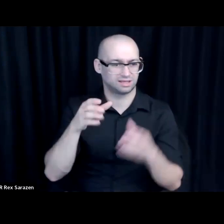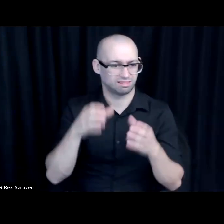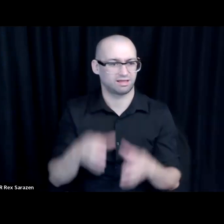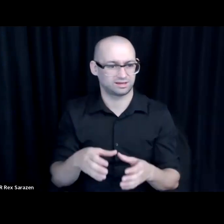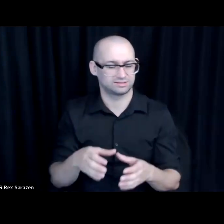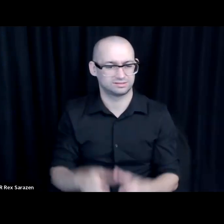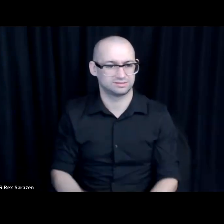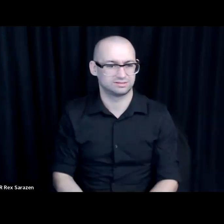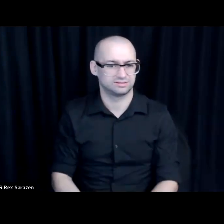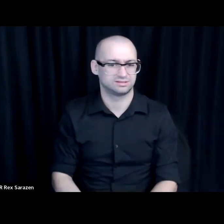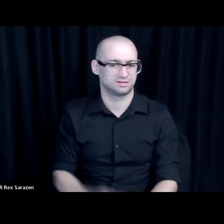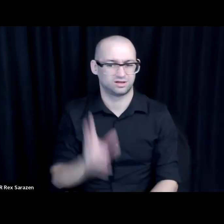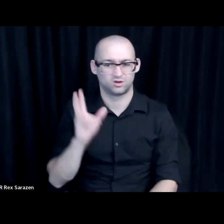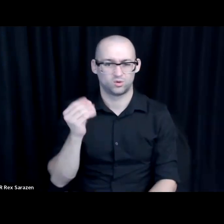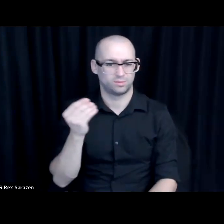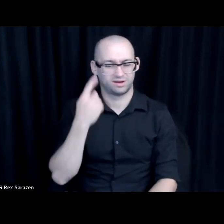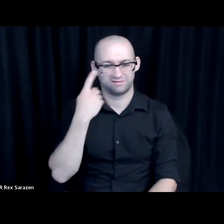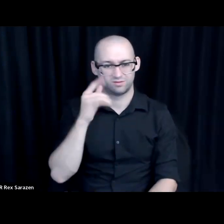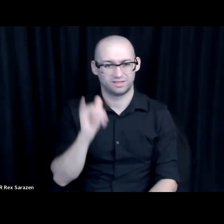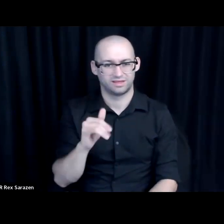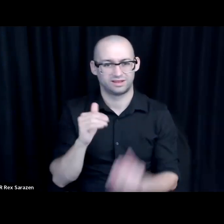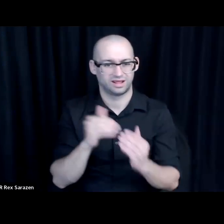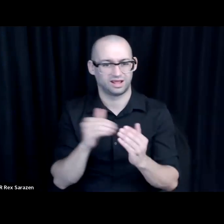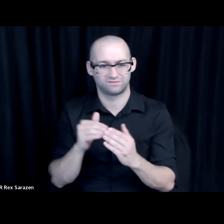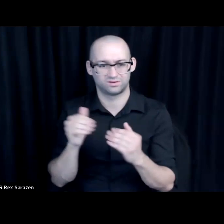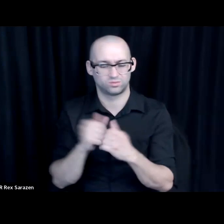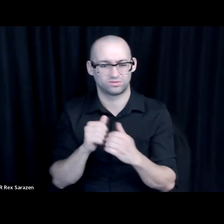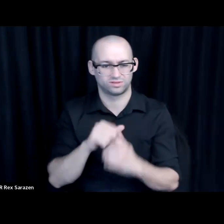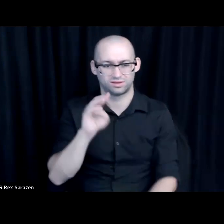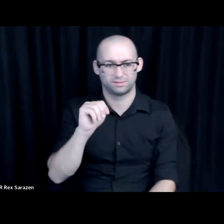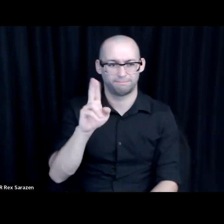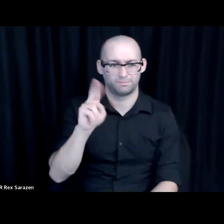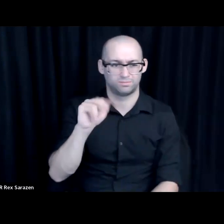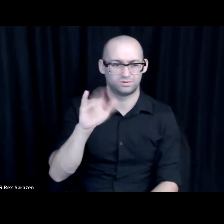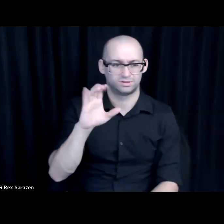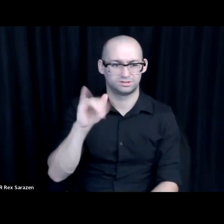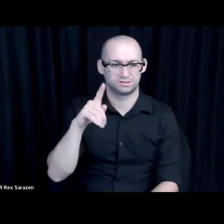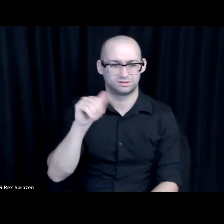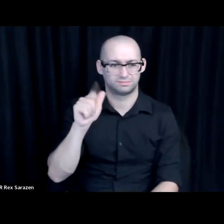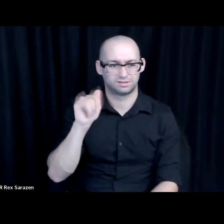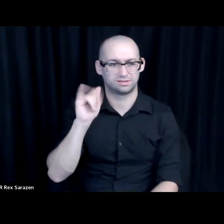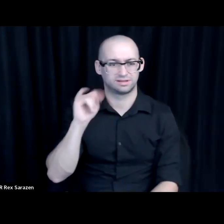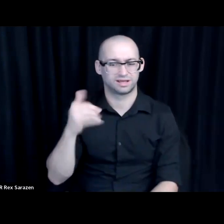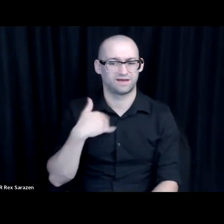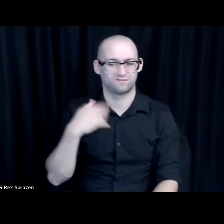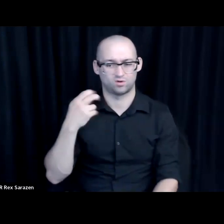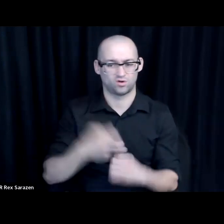Even municipalities and other organizations have a hard time paying for that high cost.